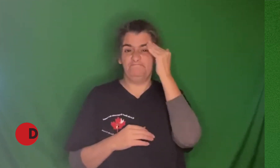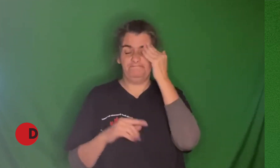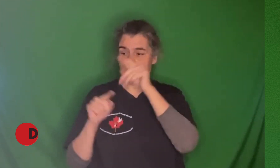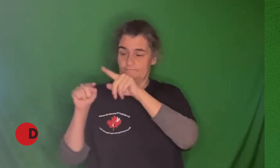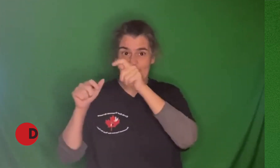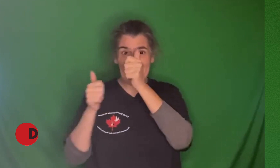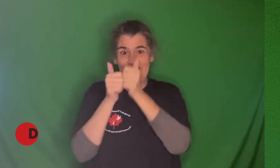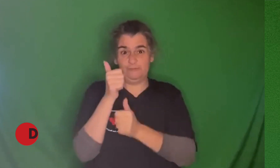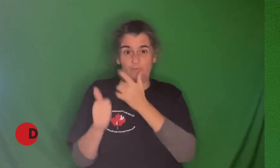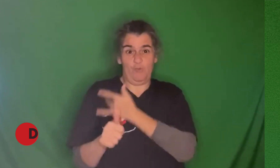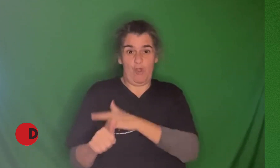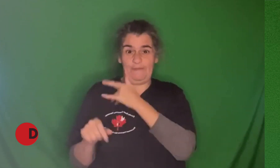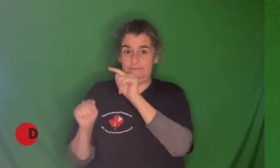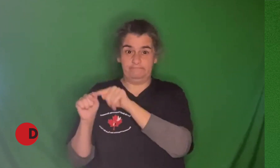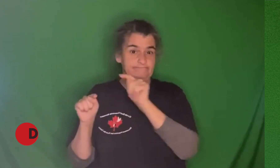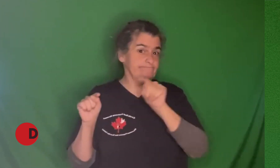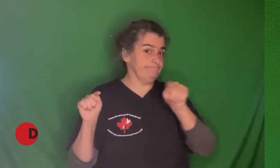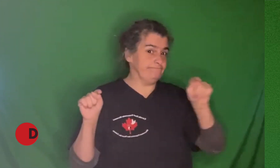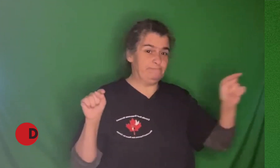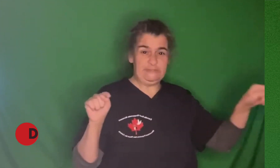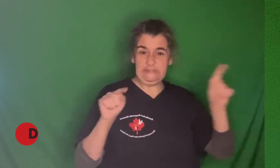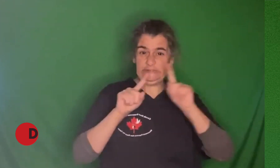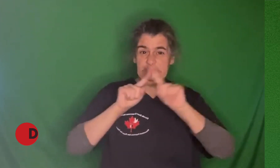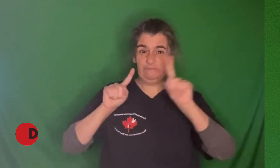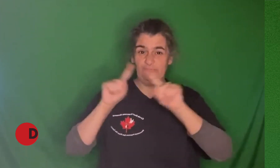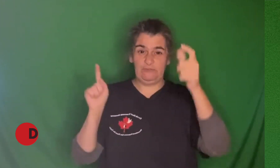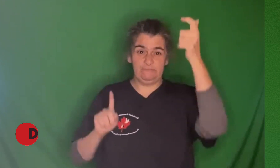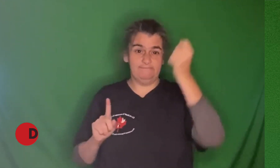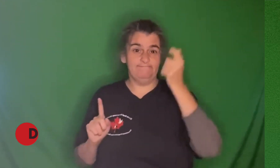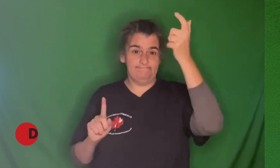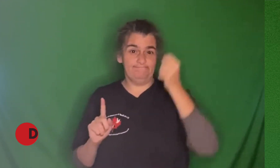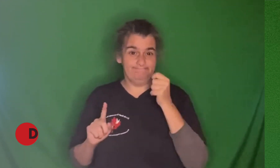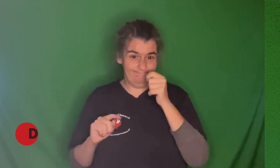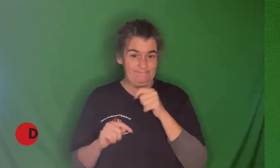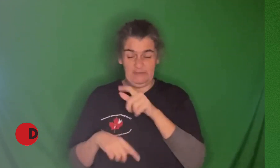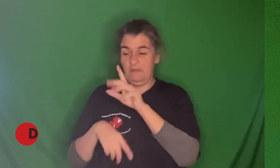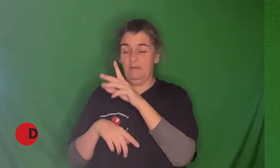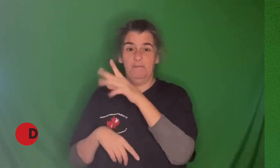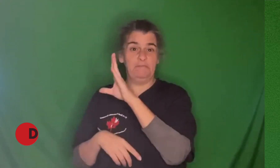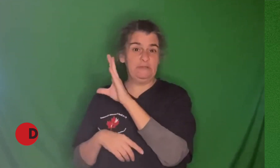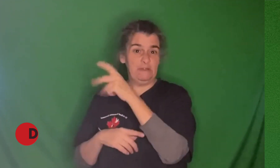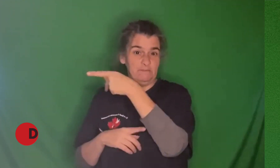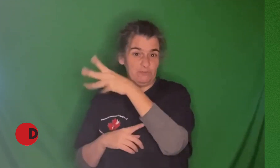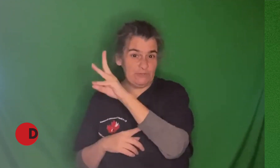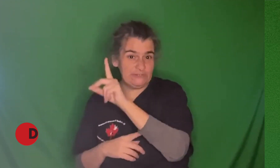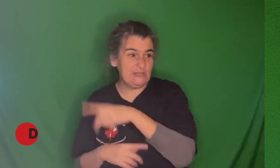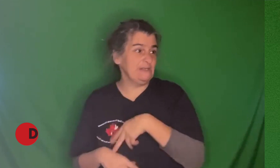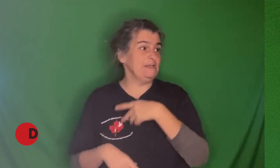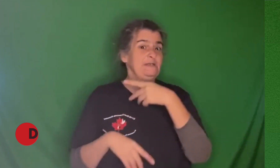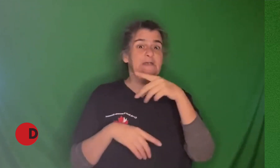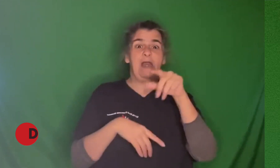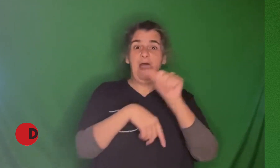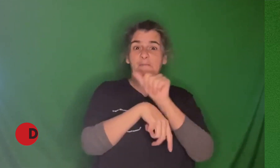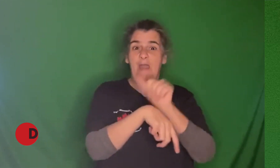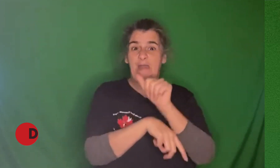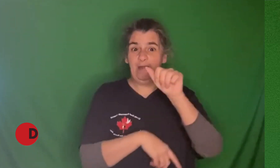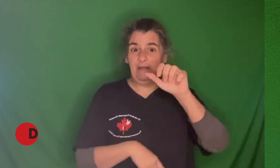Unfortunately, No. Why? Each province has different disability programs.